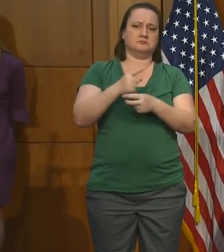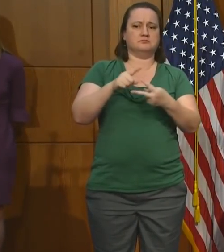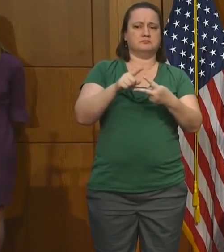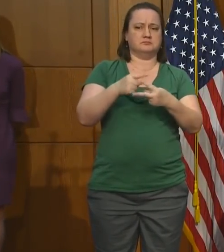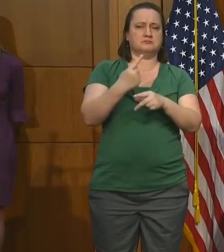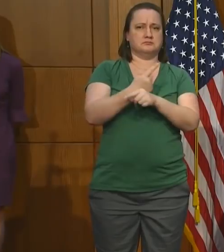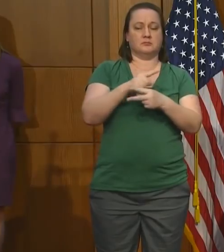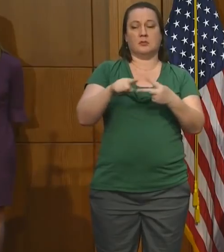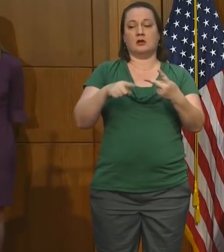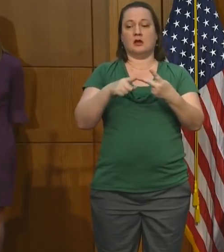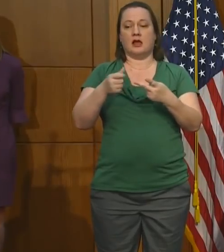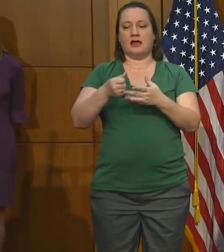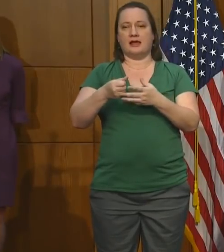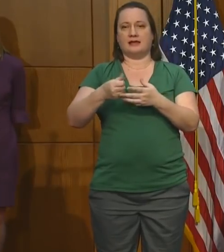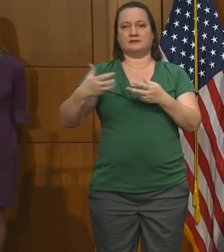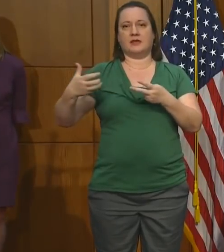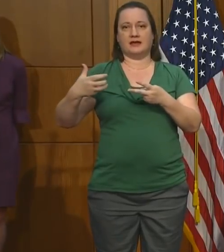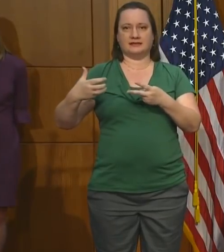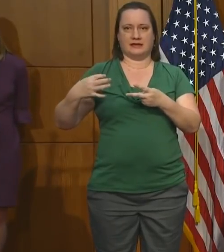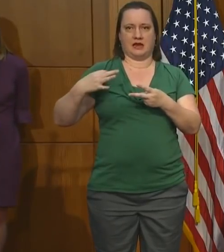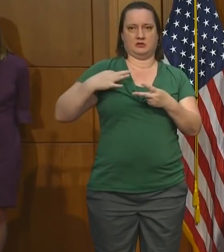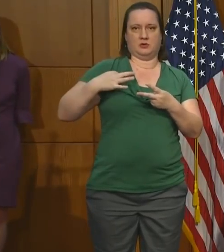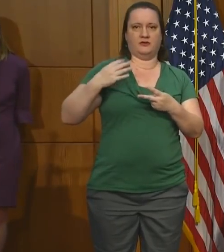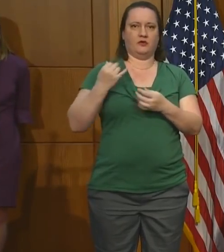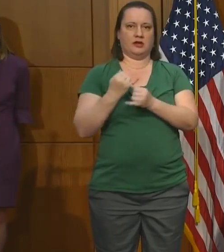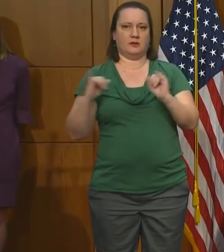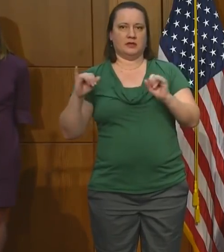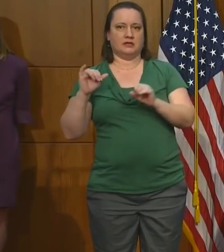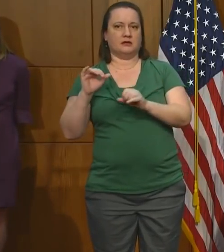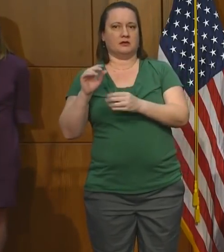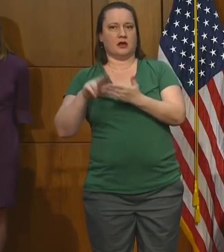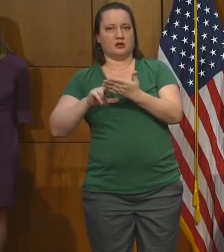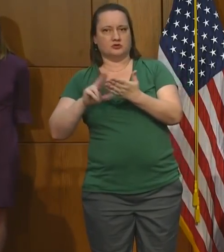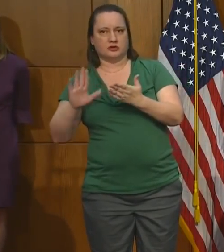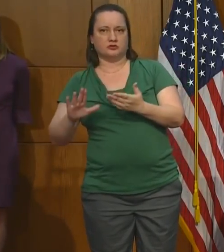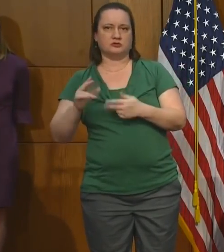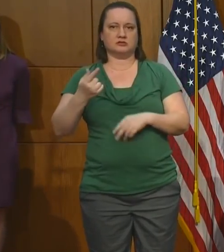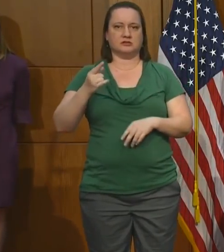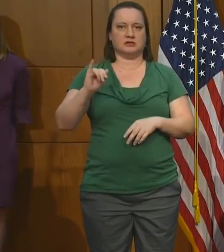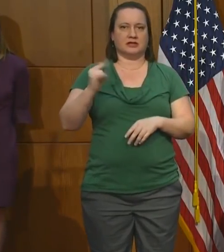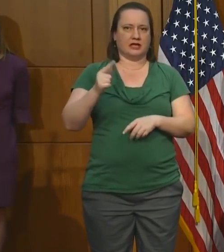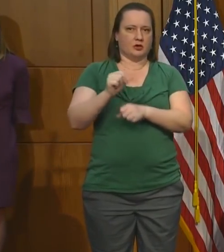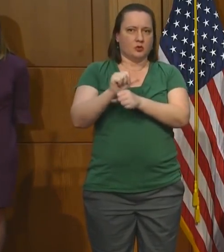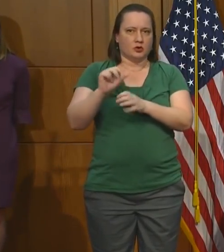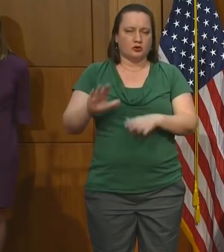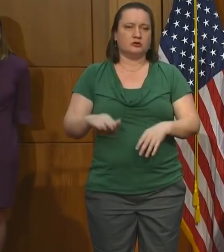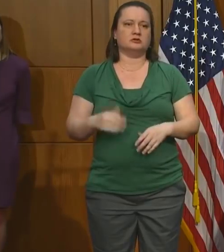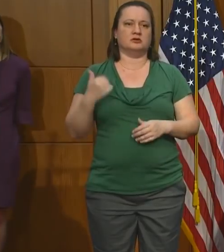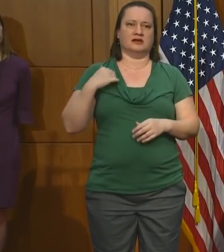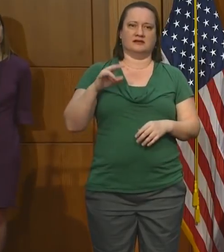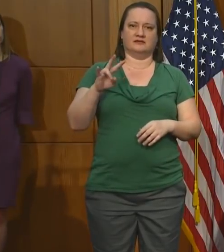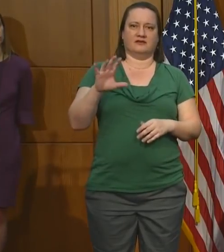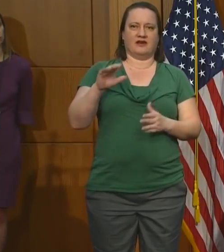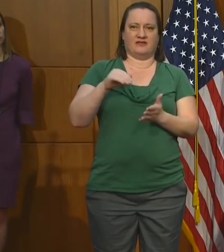HAD TWO DIFFERENT PROGRAMS APPOINTMENT IS ONE OF THE- THAT WE'VE ALWAYS HAD AND THEN WE'VE EXPANDED ELIGIBILITY FOR